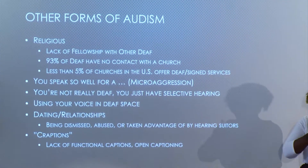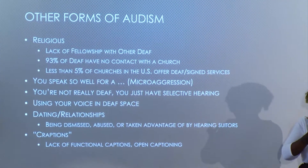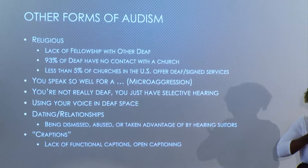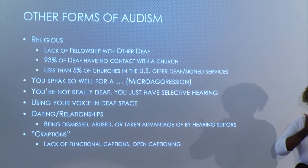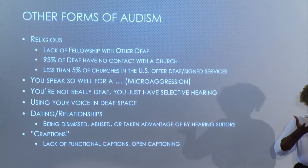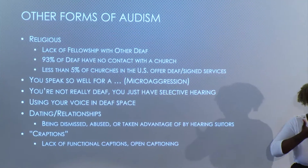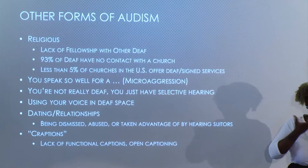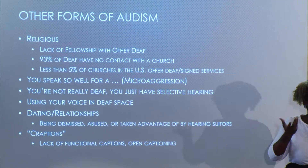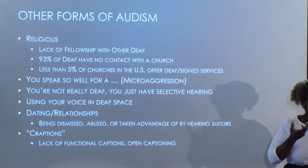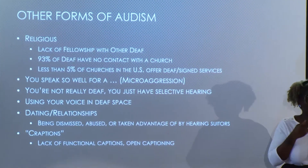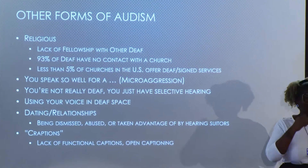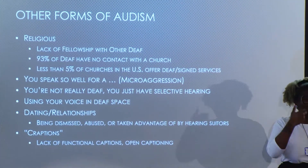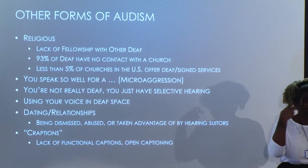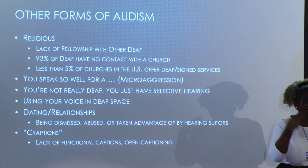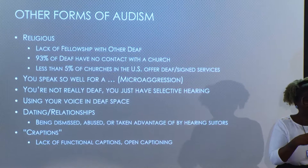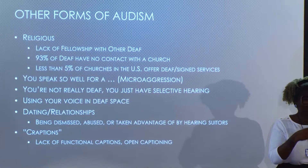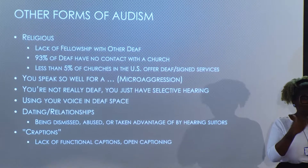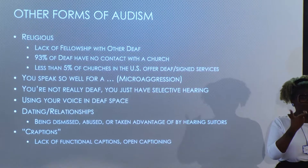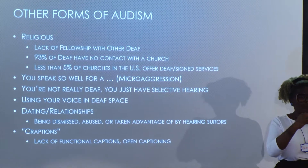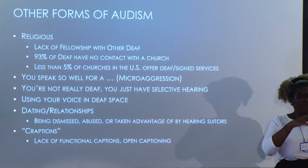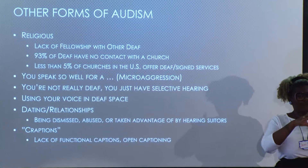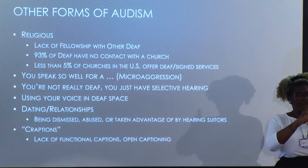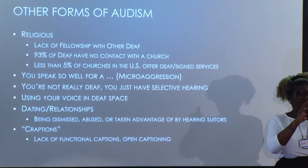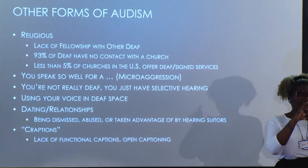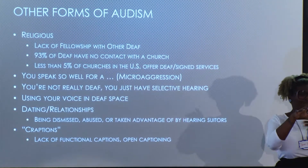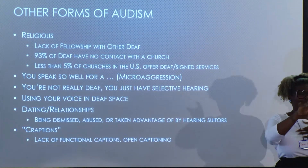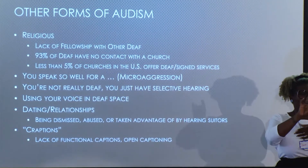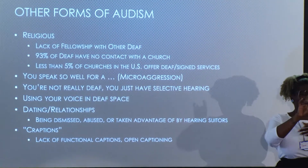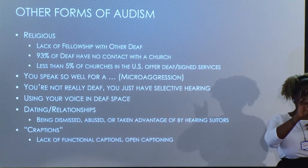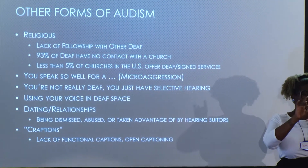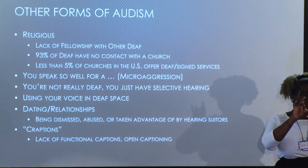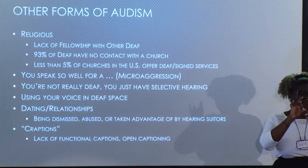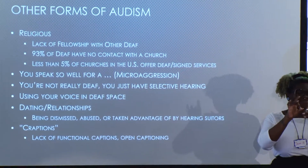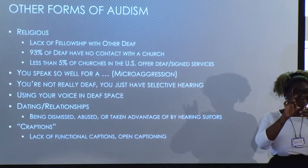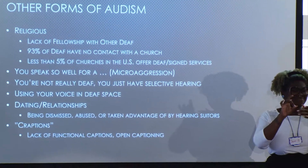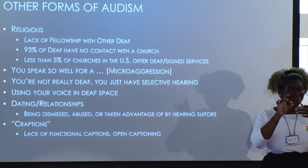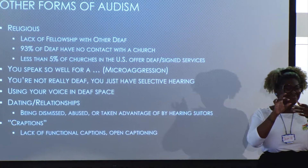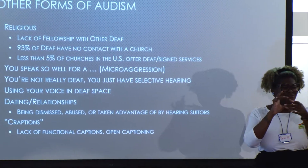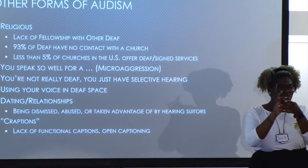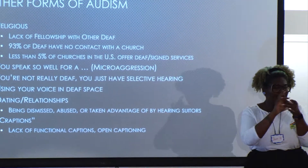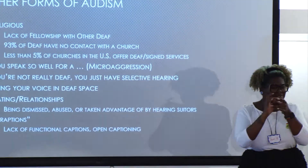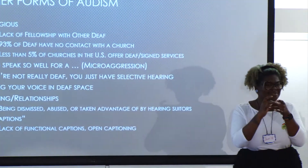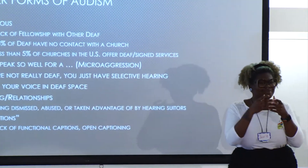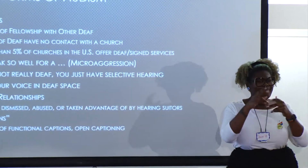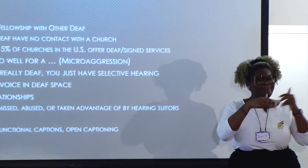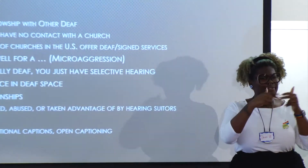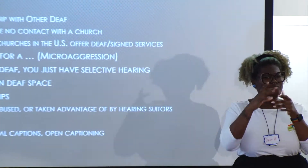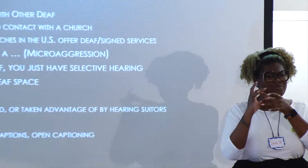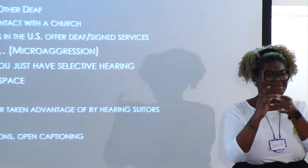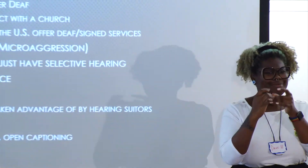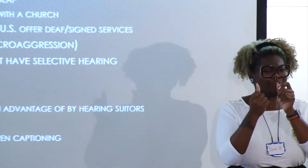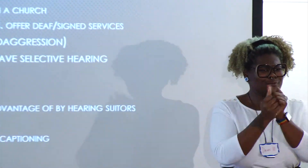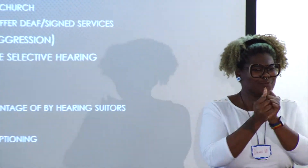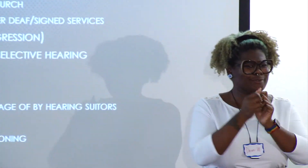with a deaf partner, or they take over the partnership, the relationship, and the deaf person in the partnership